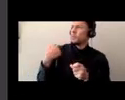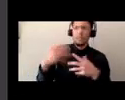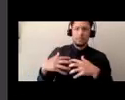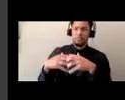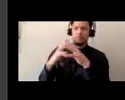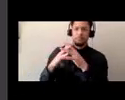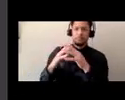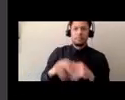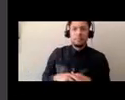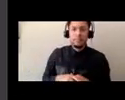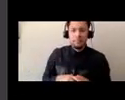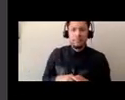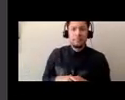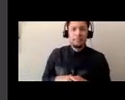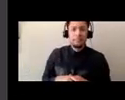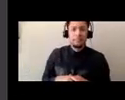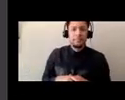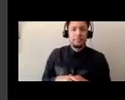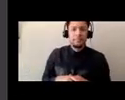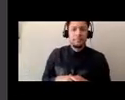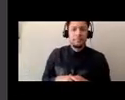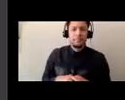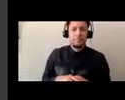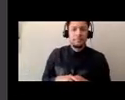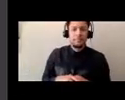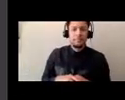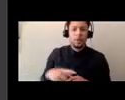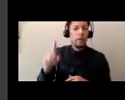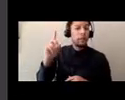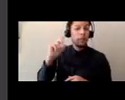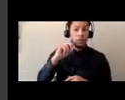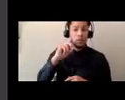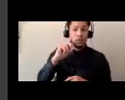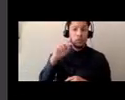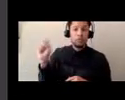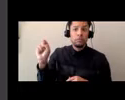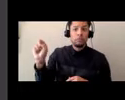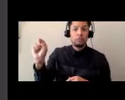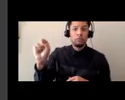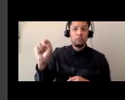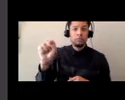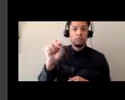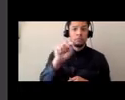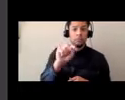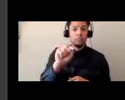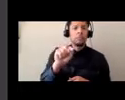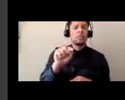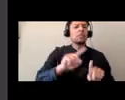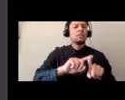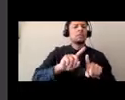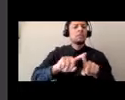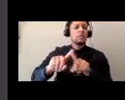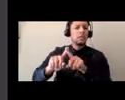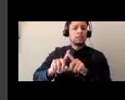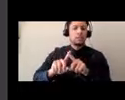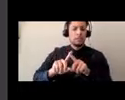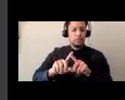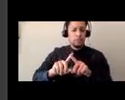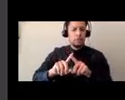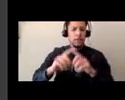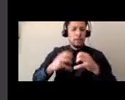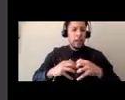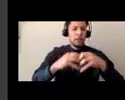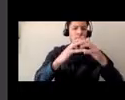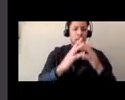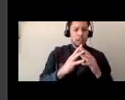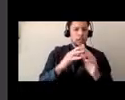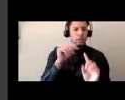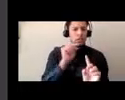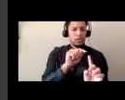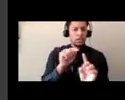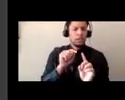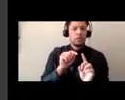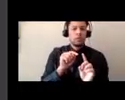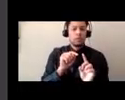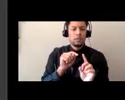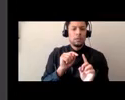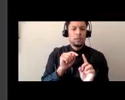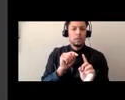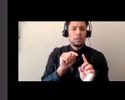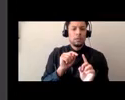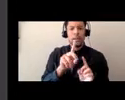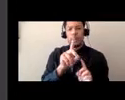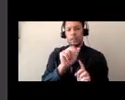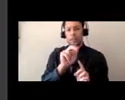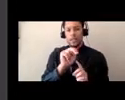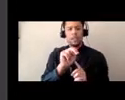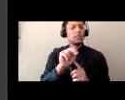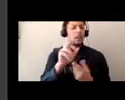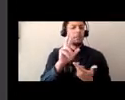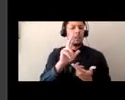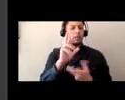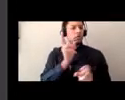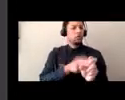And so, having heard other Stan foundation been on some of their own calls, I felt that